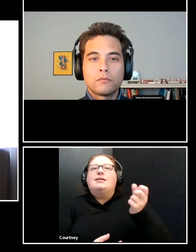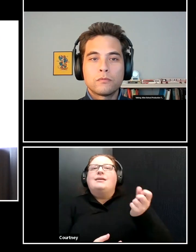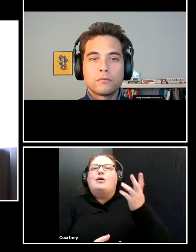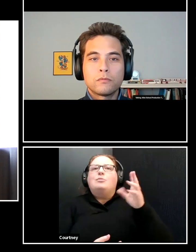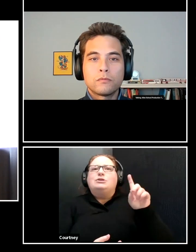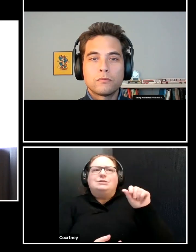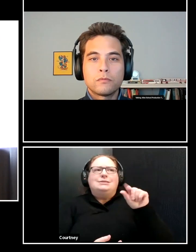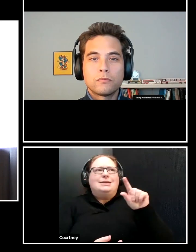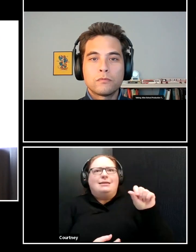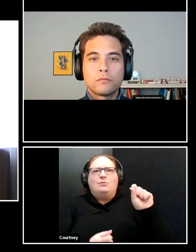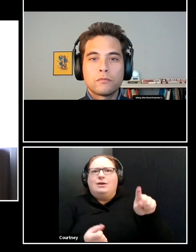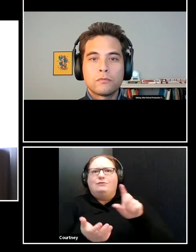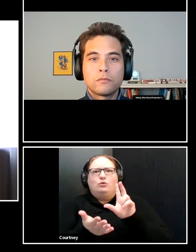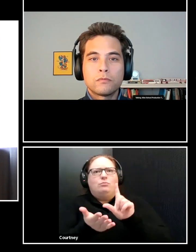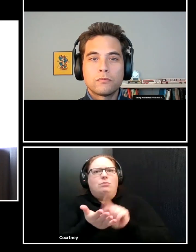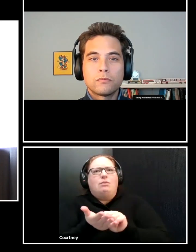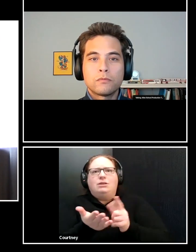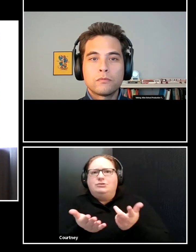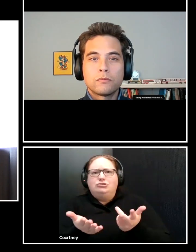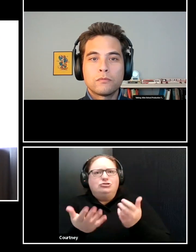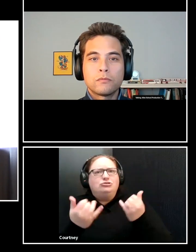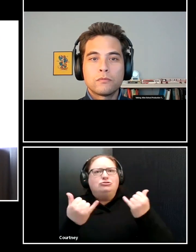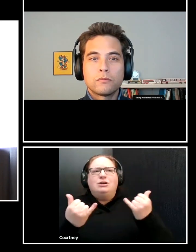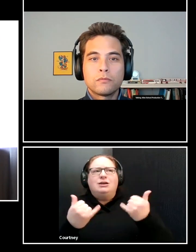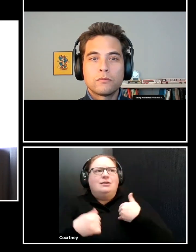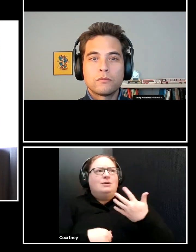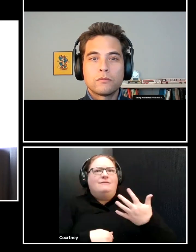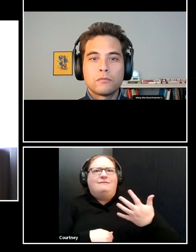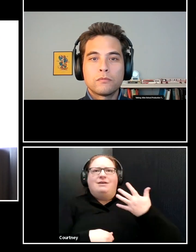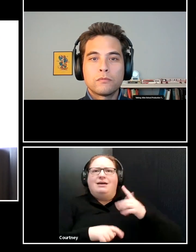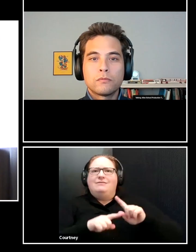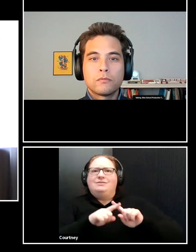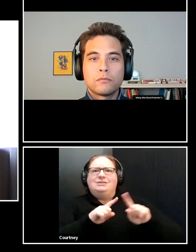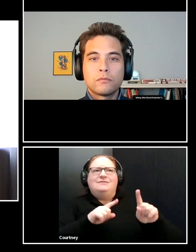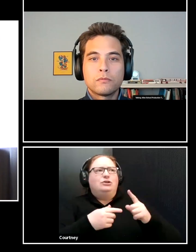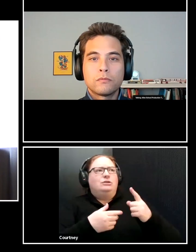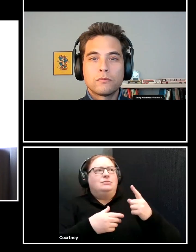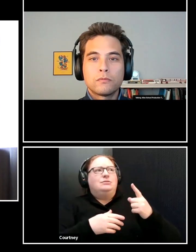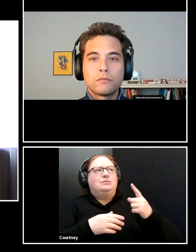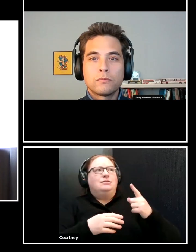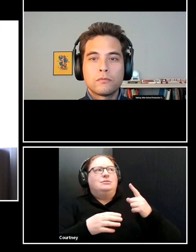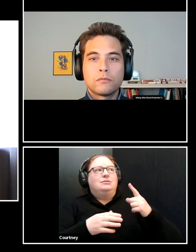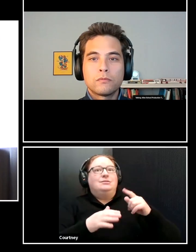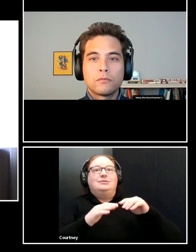now we're working with, you know, five different in, uh, egress and and, uh, ingress profiles,